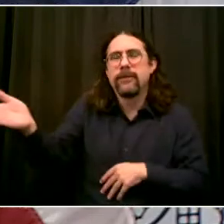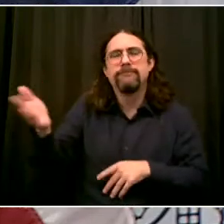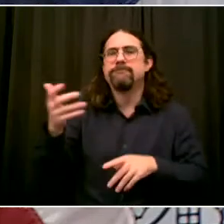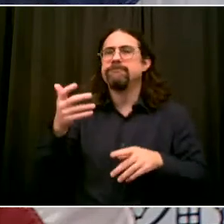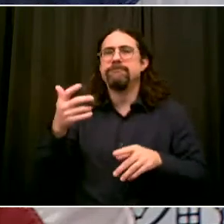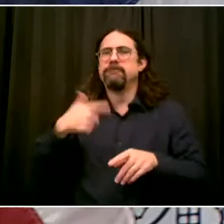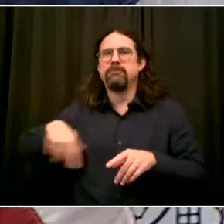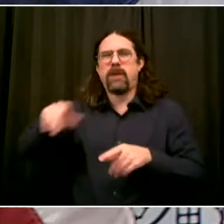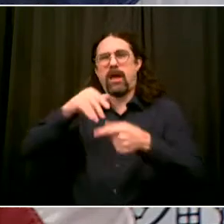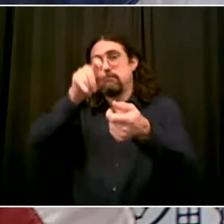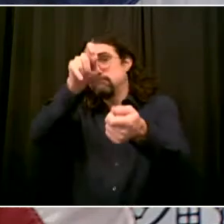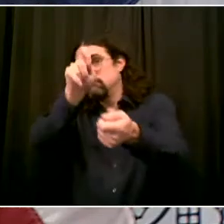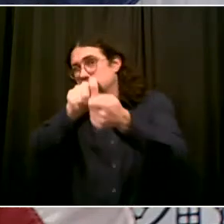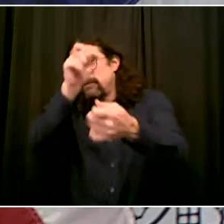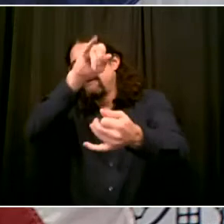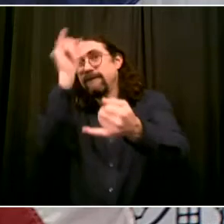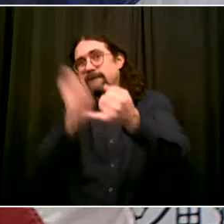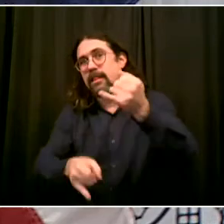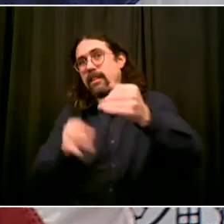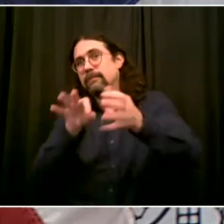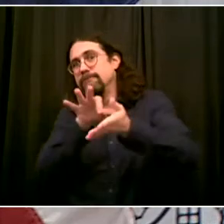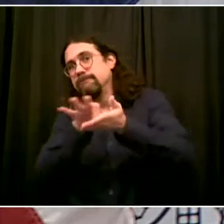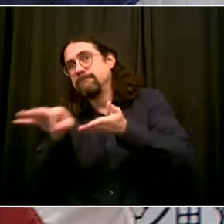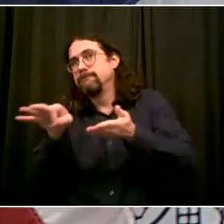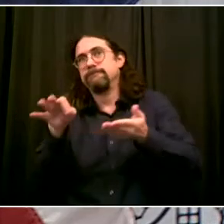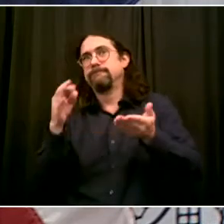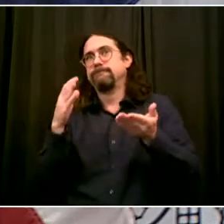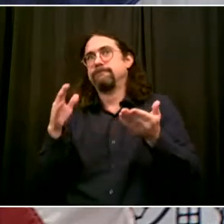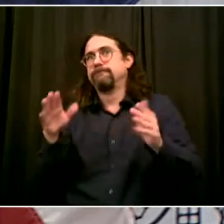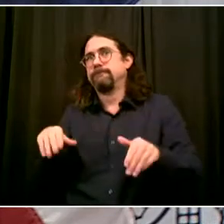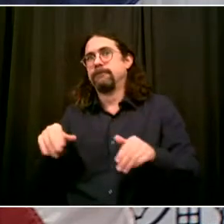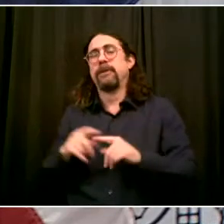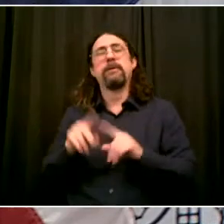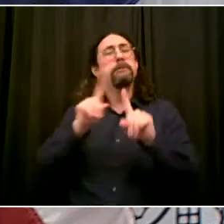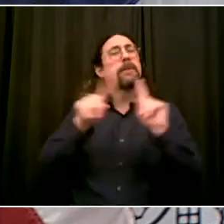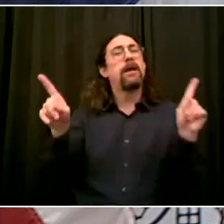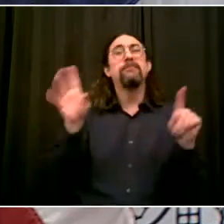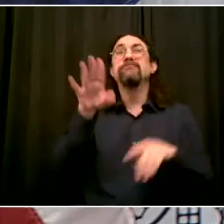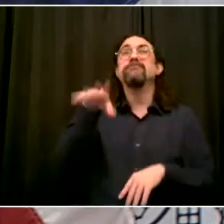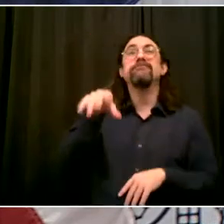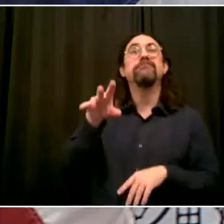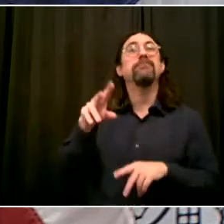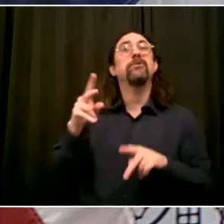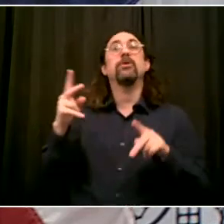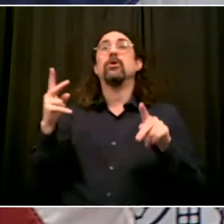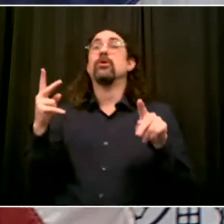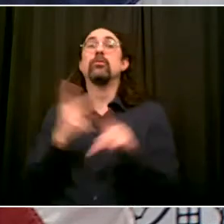CONSCIOUS EFFORT TO CONCEAL WHAT WAS GOIING ON.